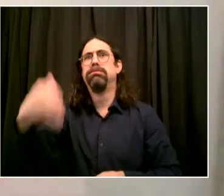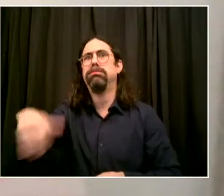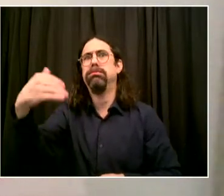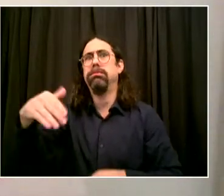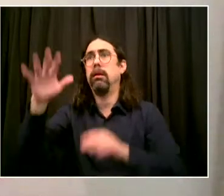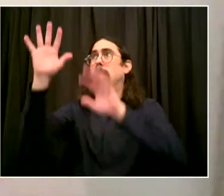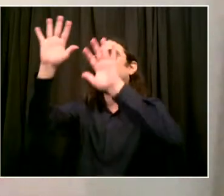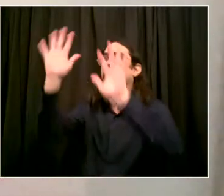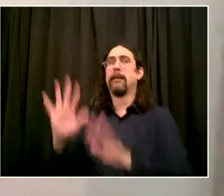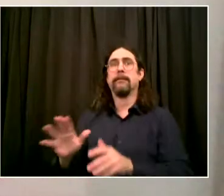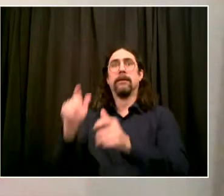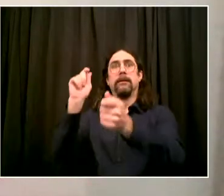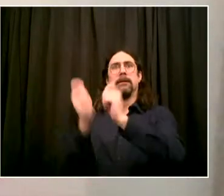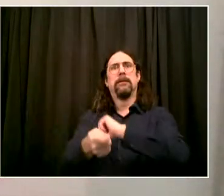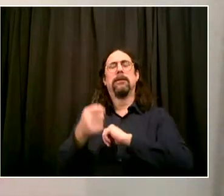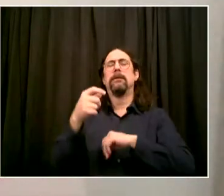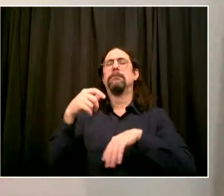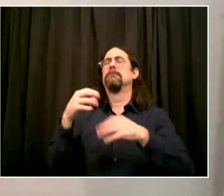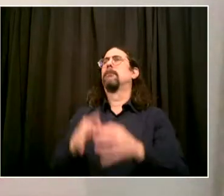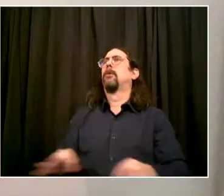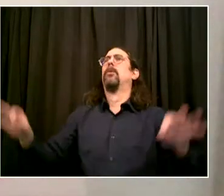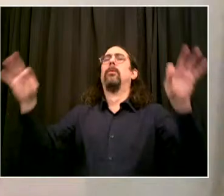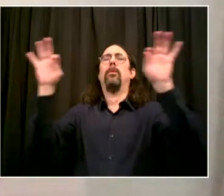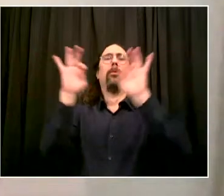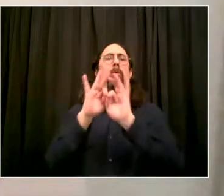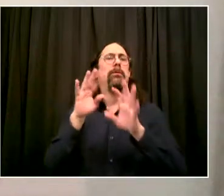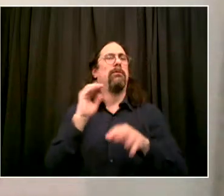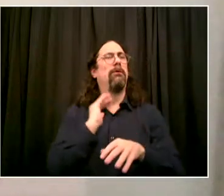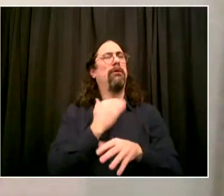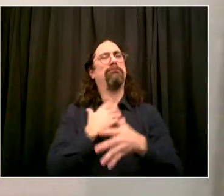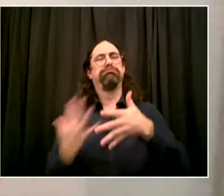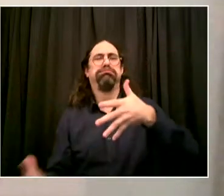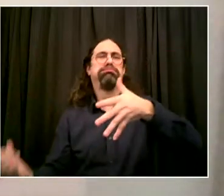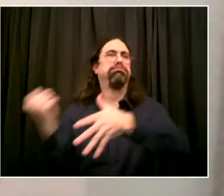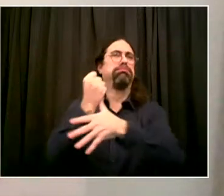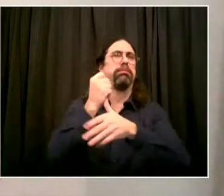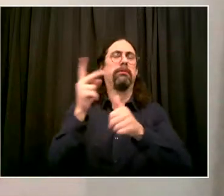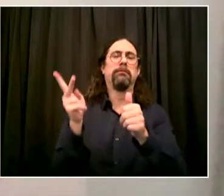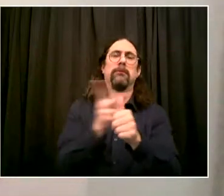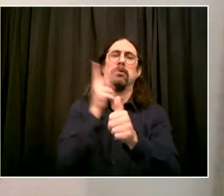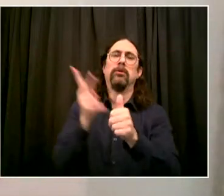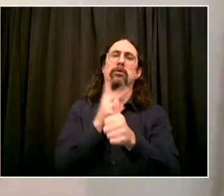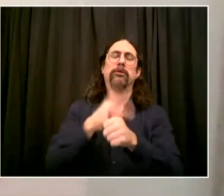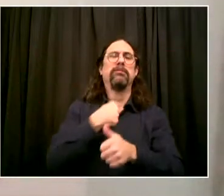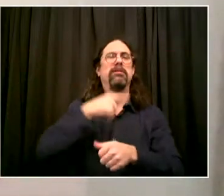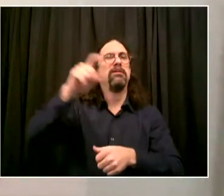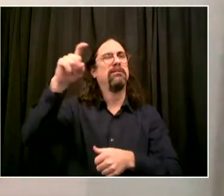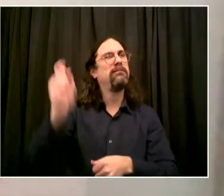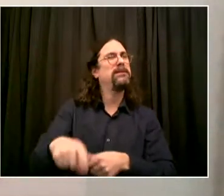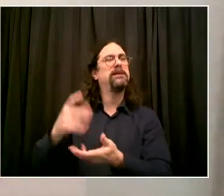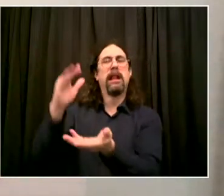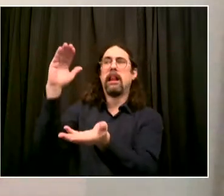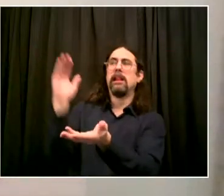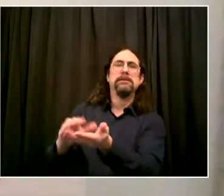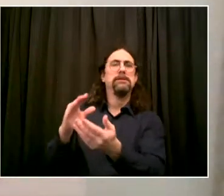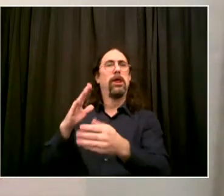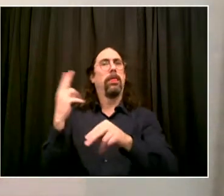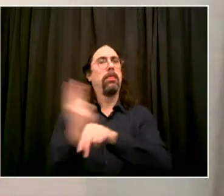THREE YEARS AGO O WE STOOD TOGETHER AND SAID LOUD AND CLEAR CLIMATE CHANGE IS THE MOST PRESSING